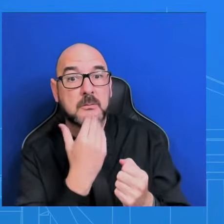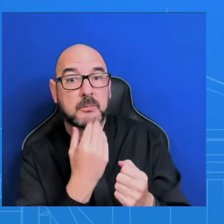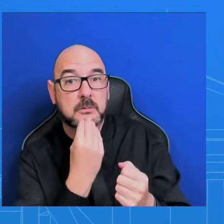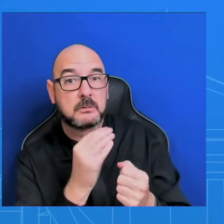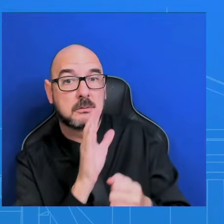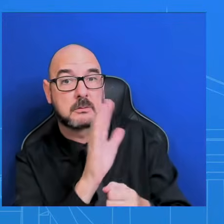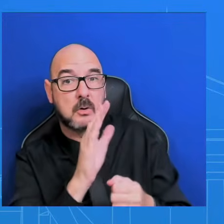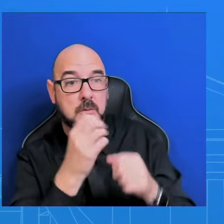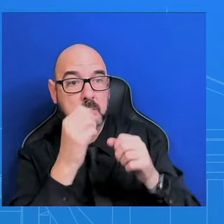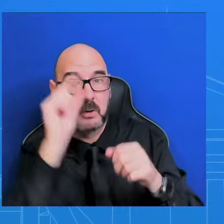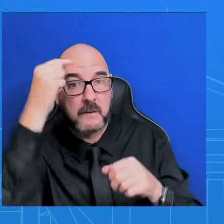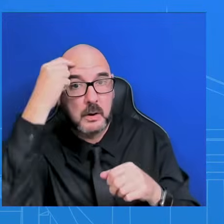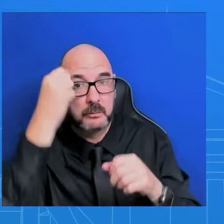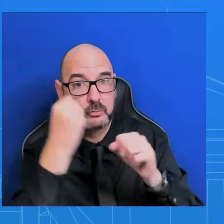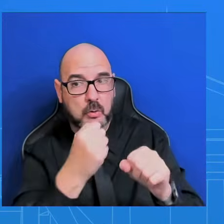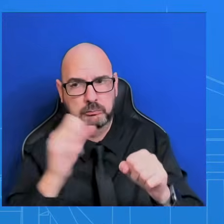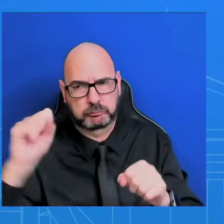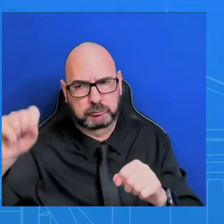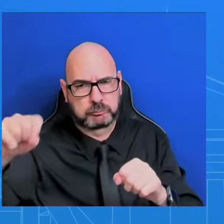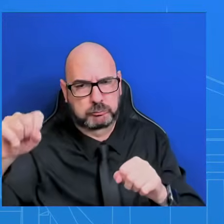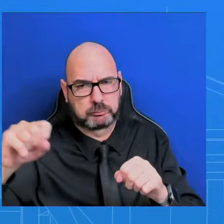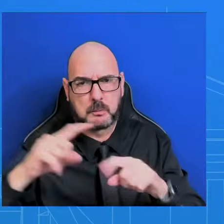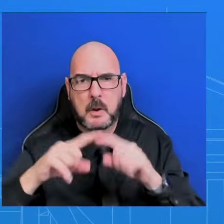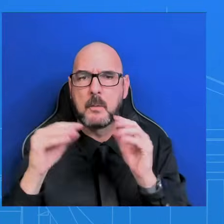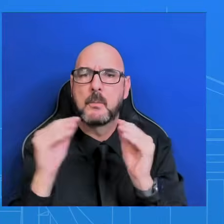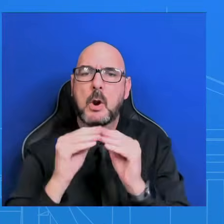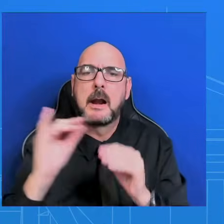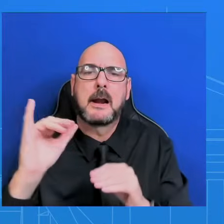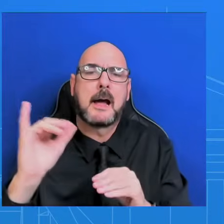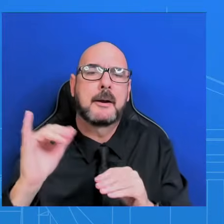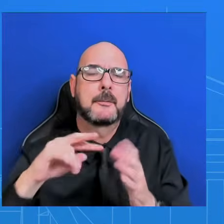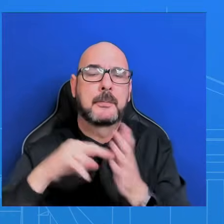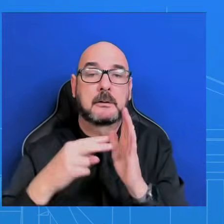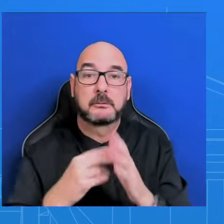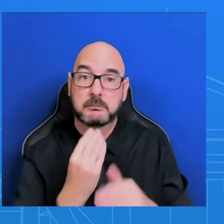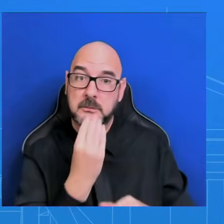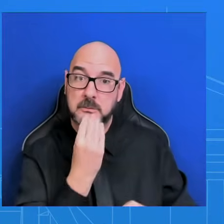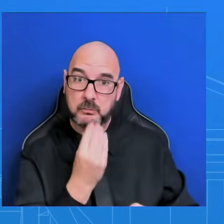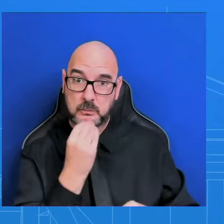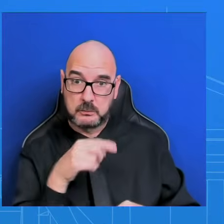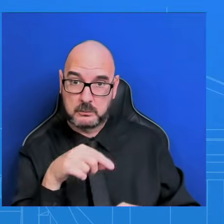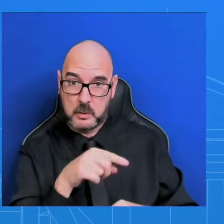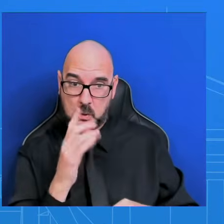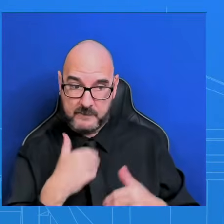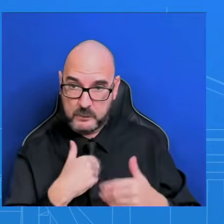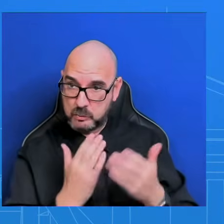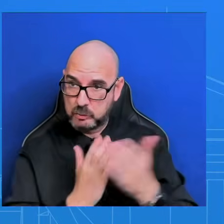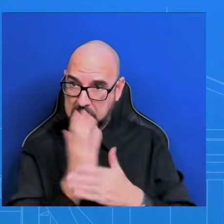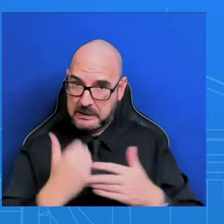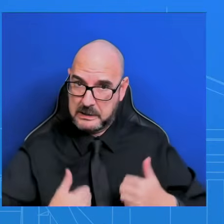It's about supporting the Israeli people's right to exist, right to be a nation. I mean, again, you don't have to look any further